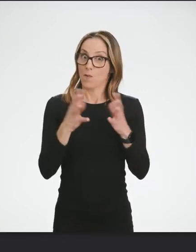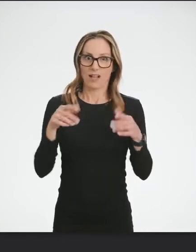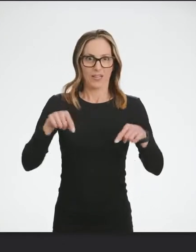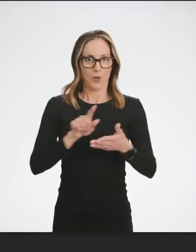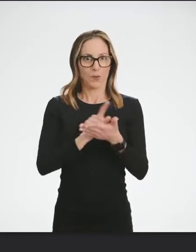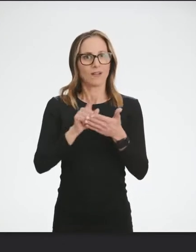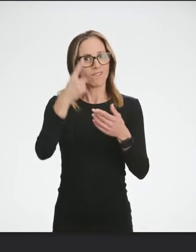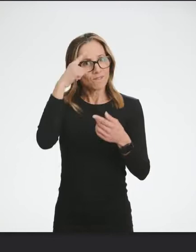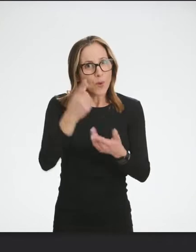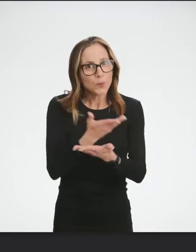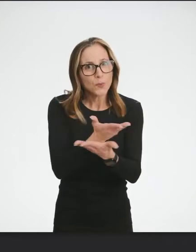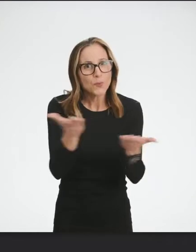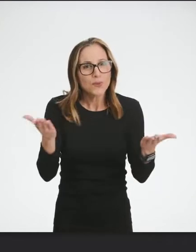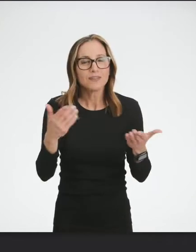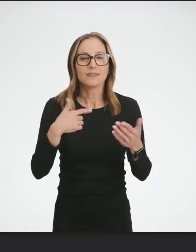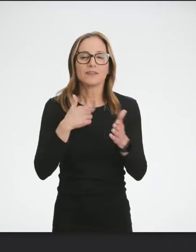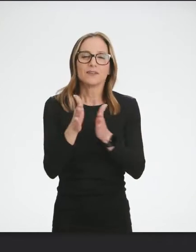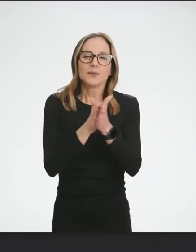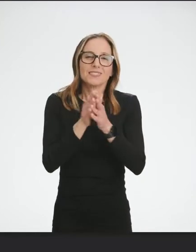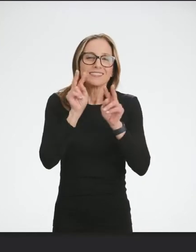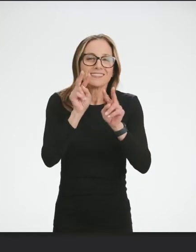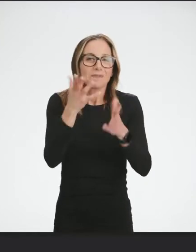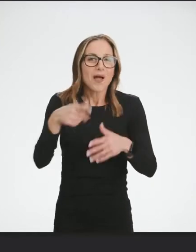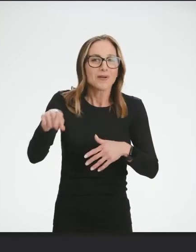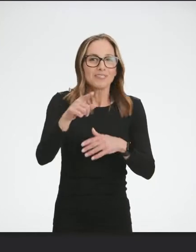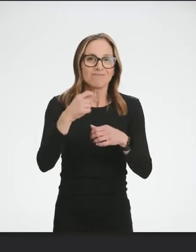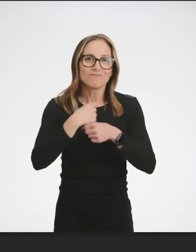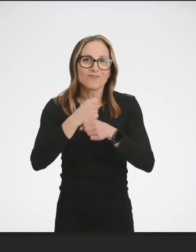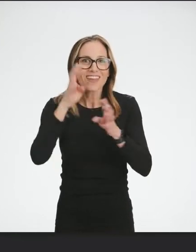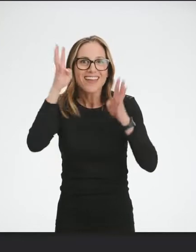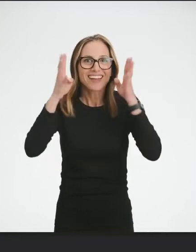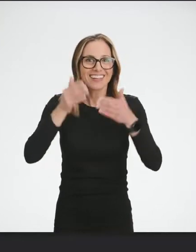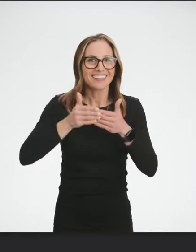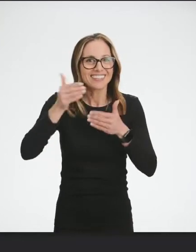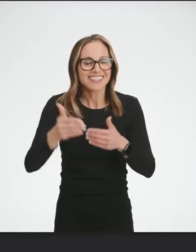We're eager to see what you create next.